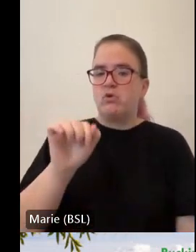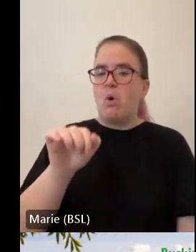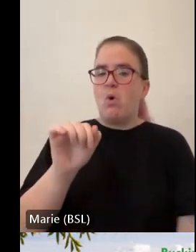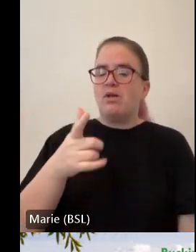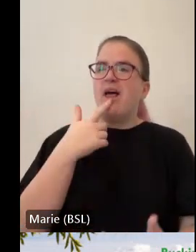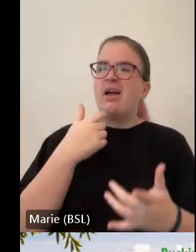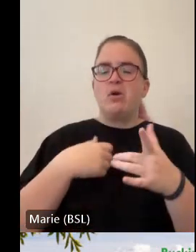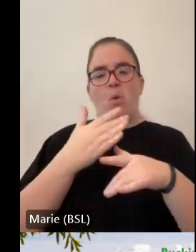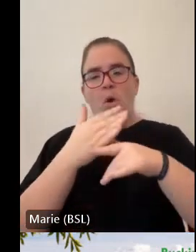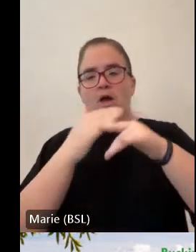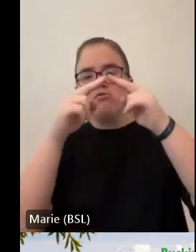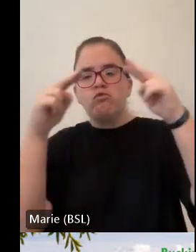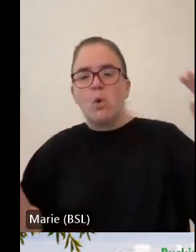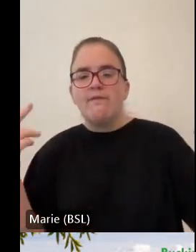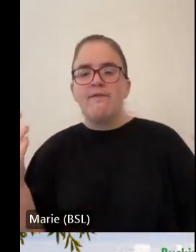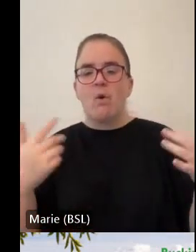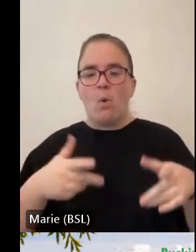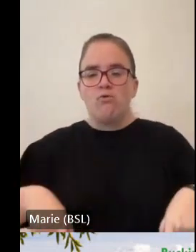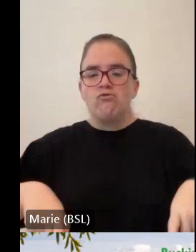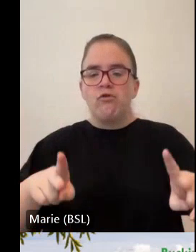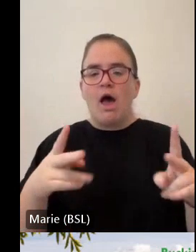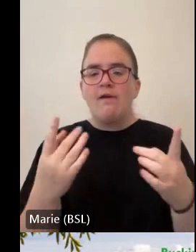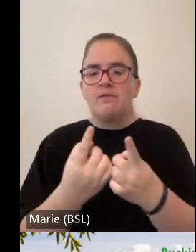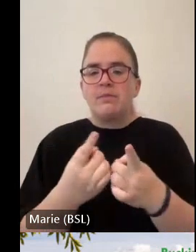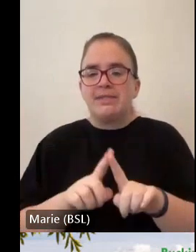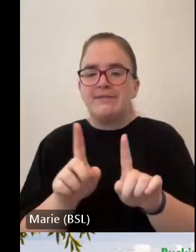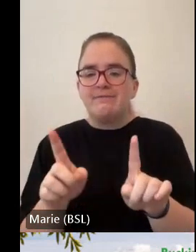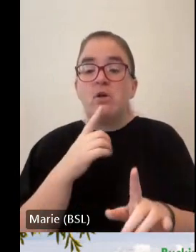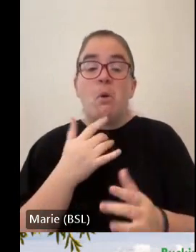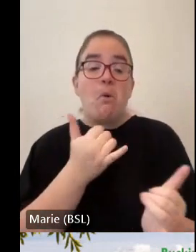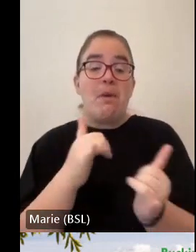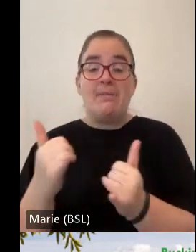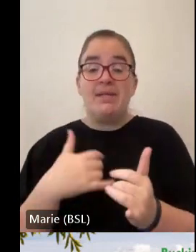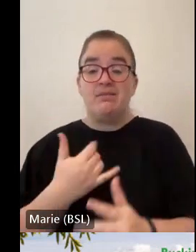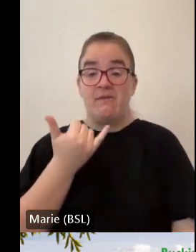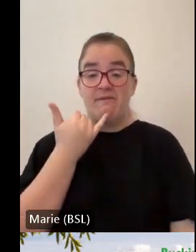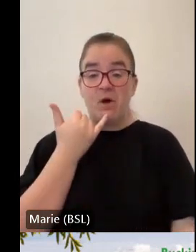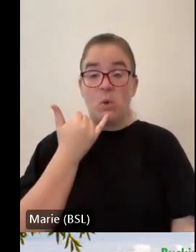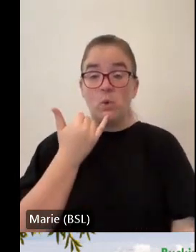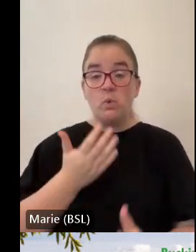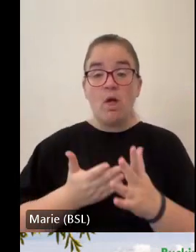on your roof or your drive or whatever, or on the telephone through a letter.